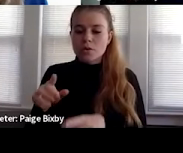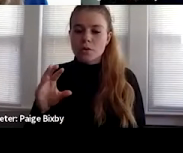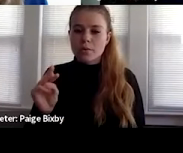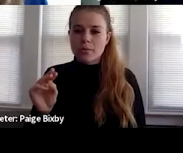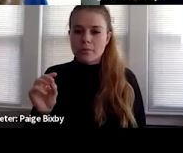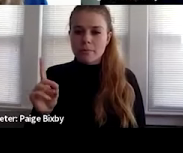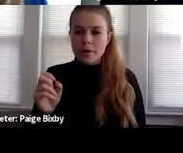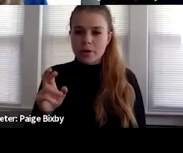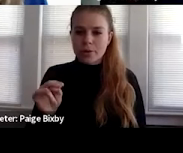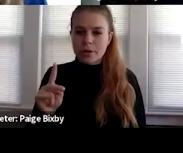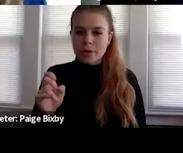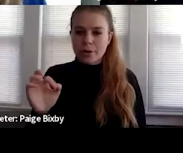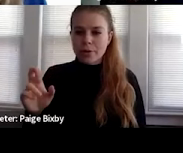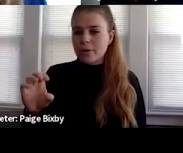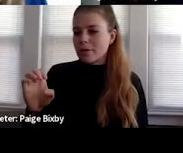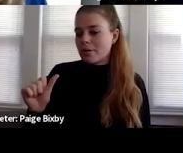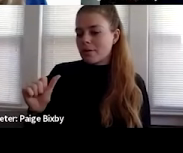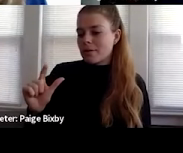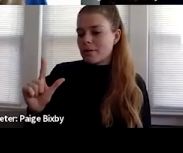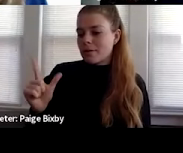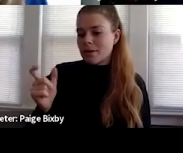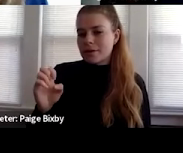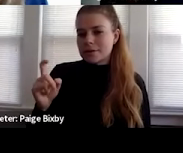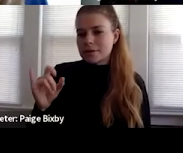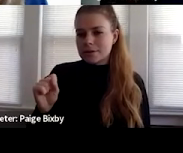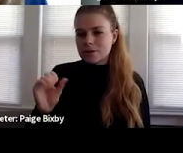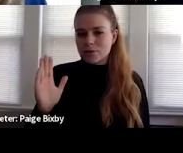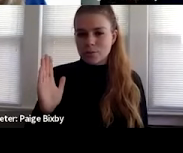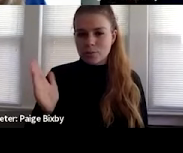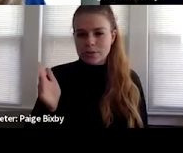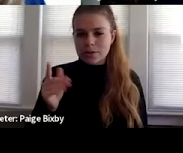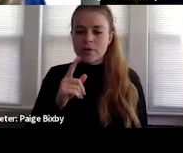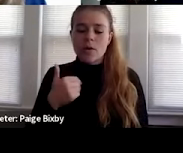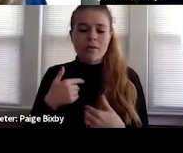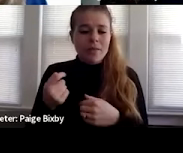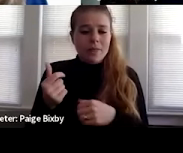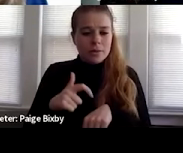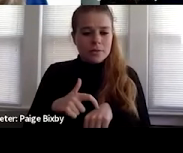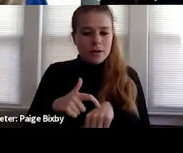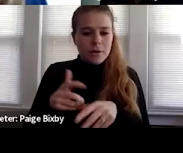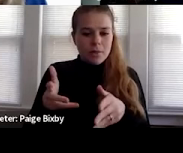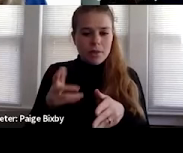and the presentation she provided. We do have a little bit of time for a few more questions.